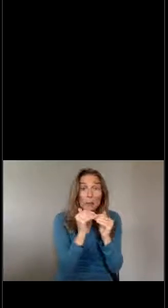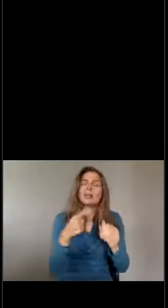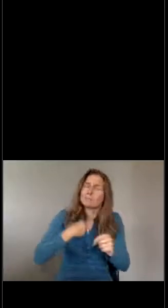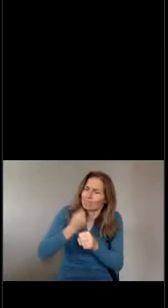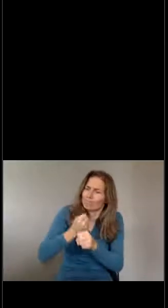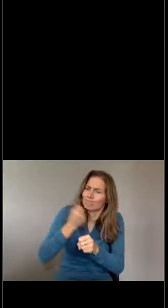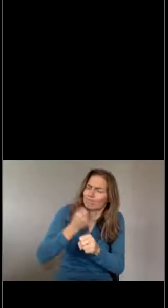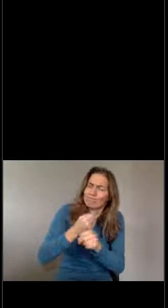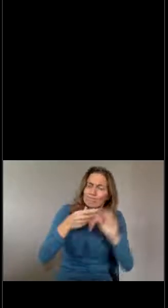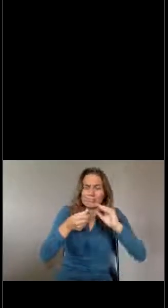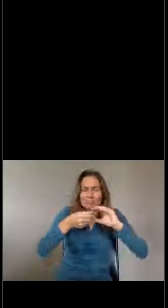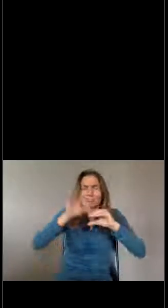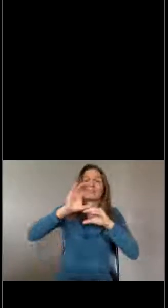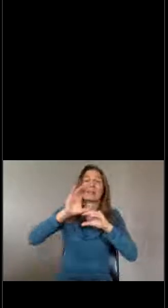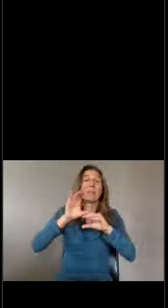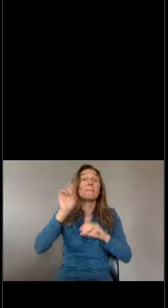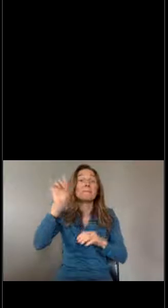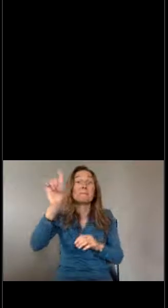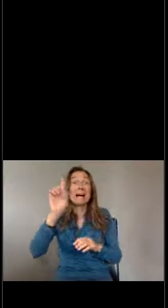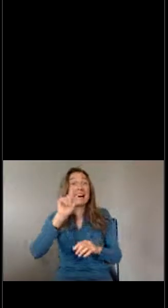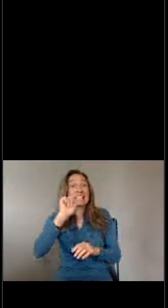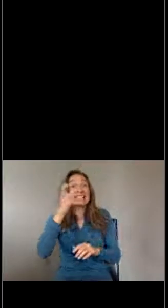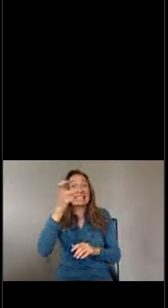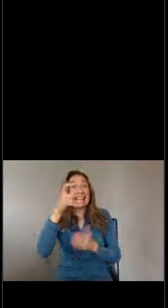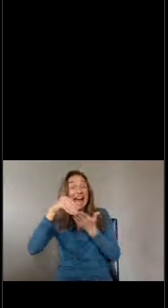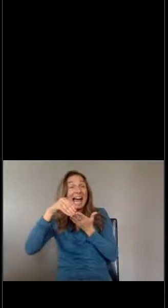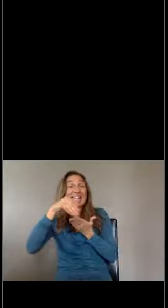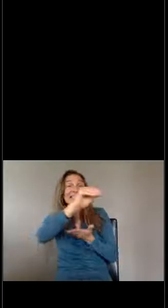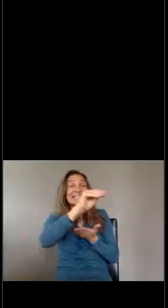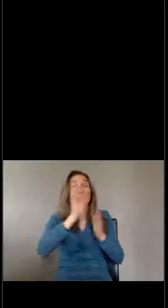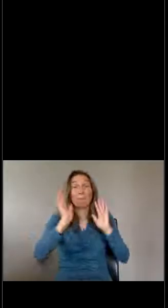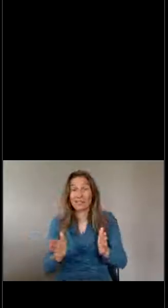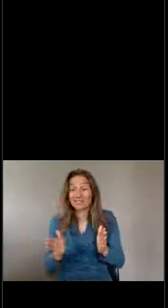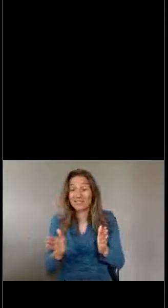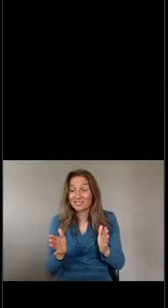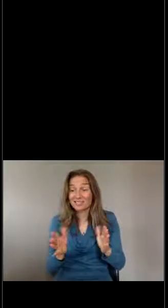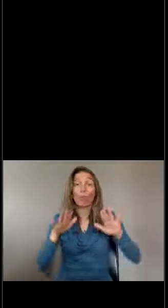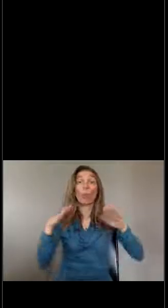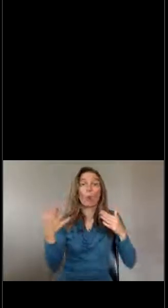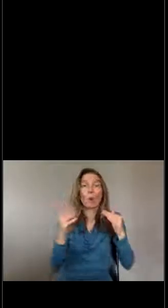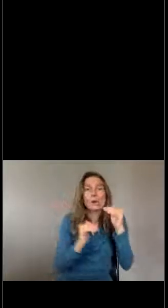and losing that benefit of not paying 30% income taxes.